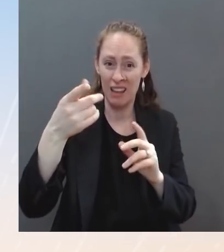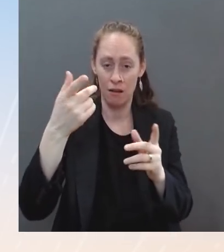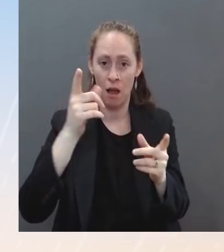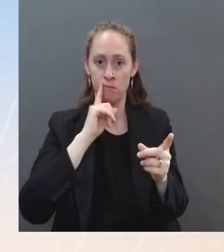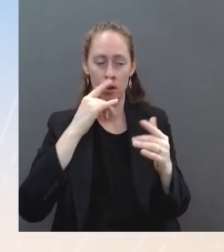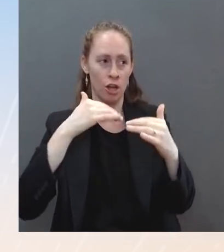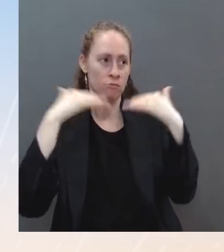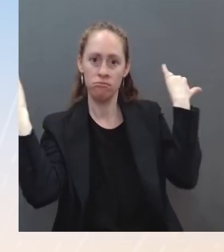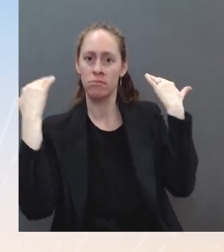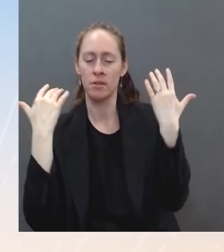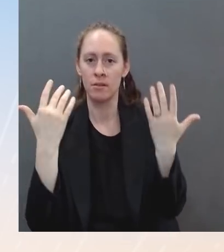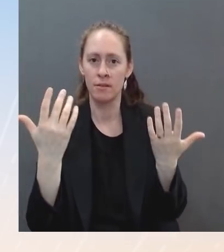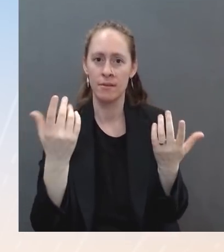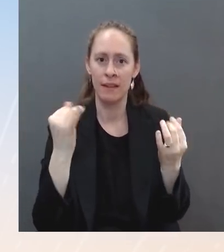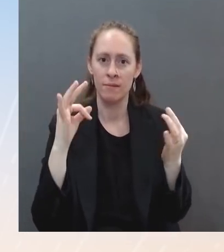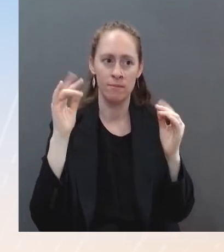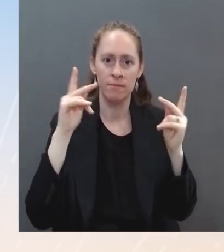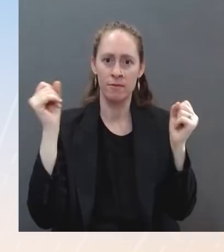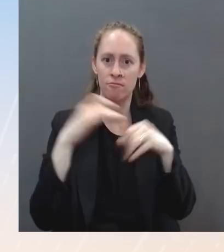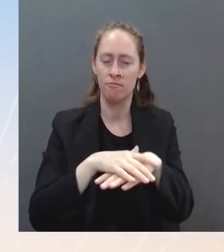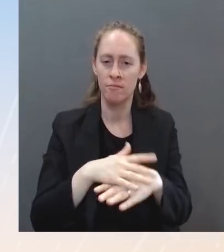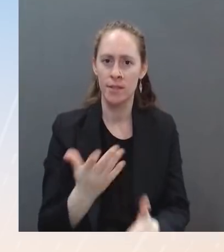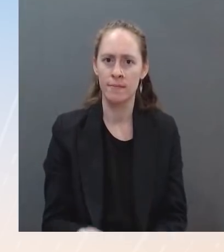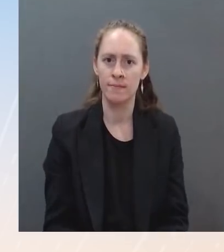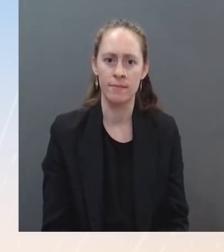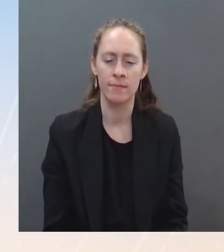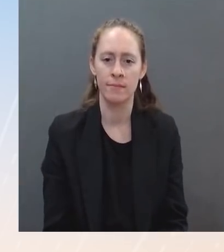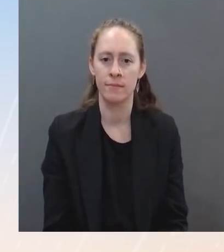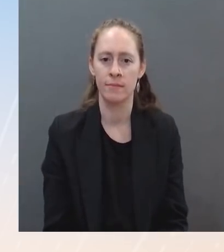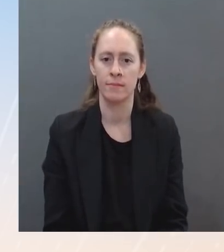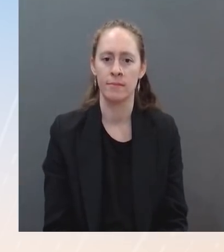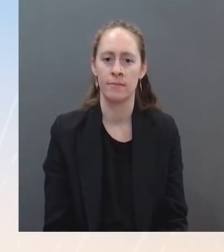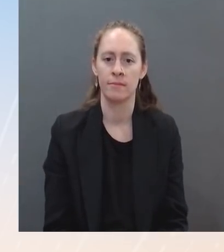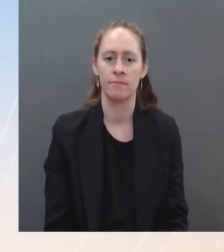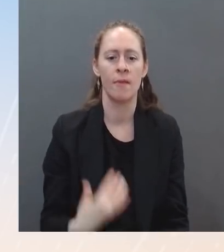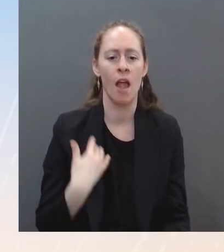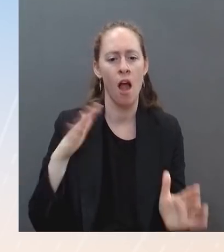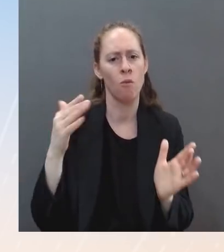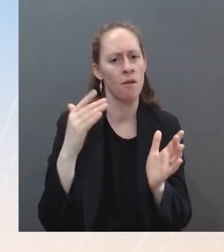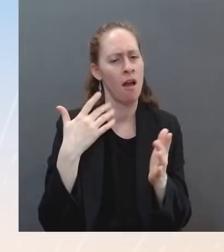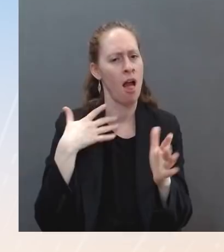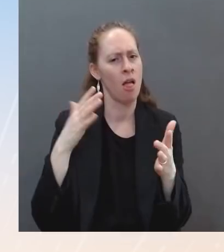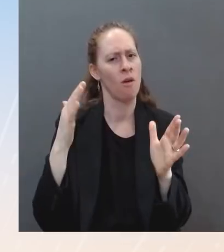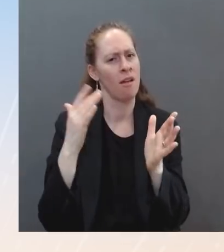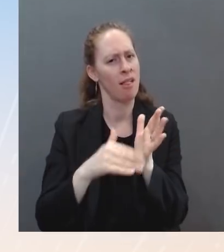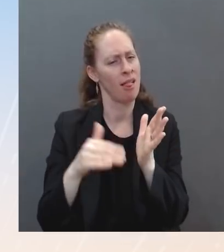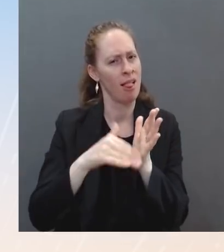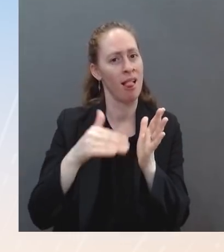obviously this is a decision that the CDC will make. That said, of course, we are preparing for contingencies.